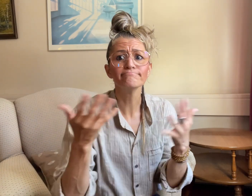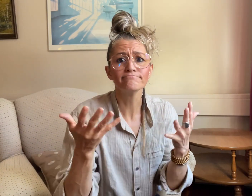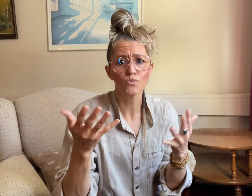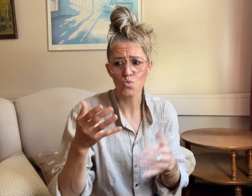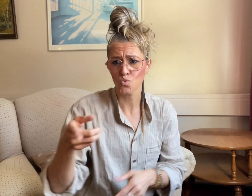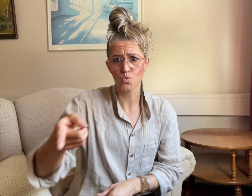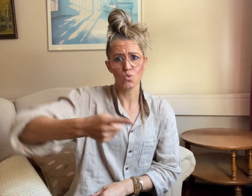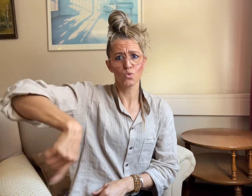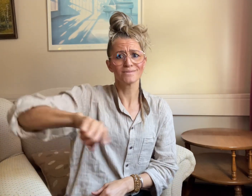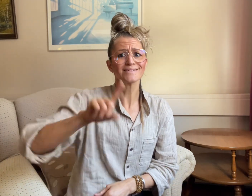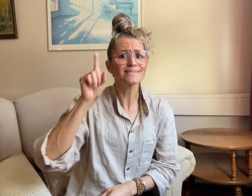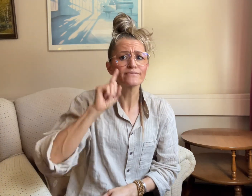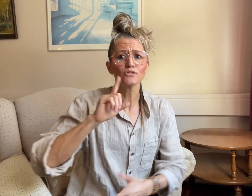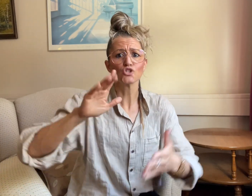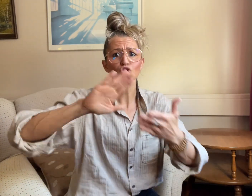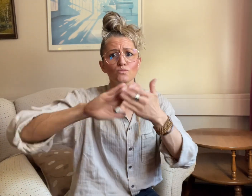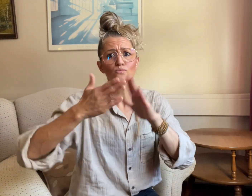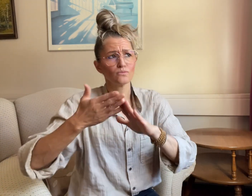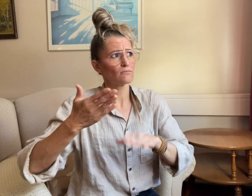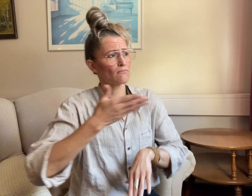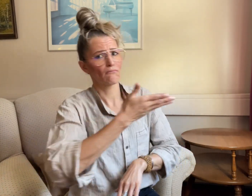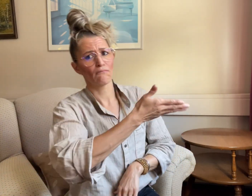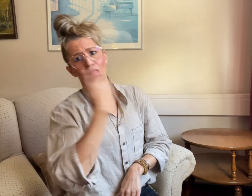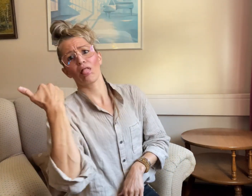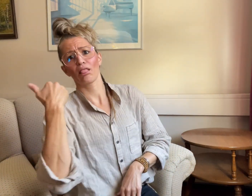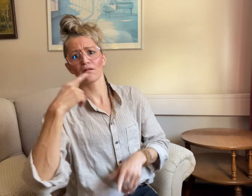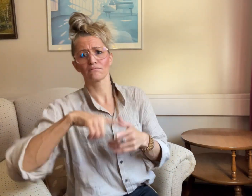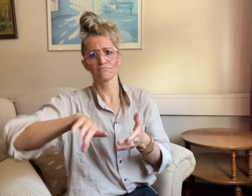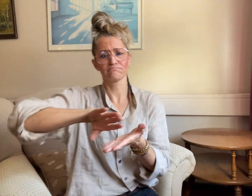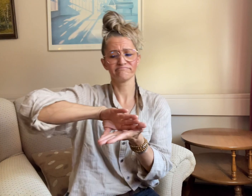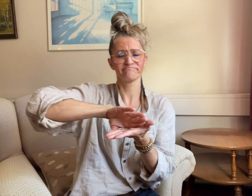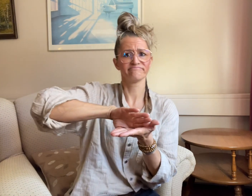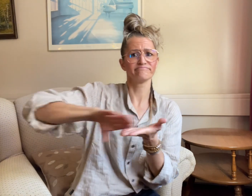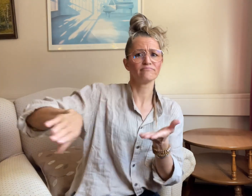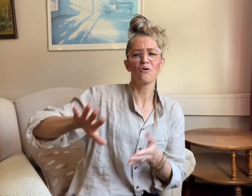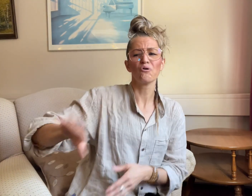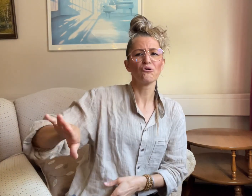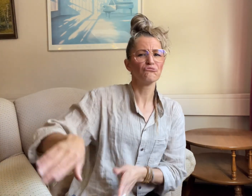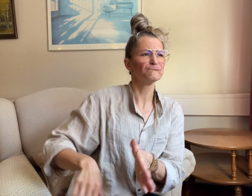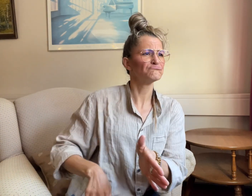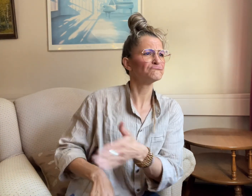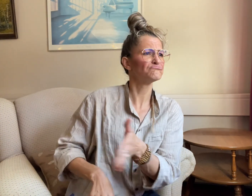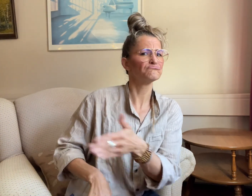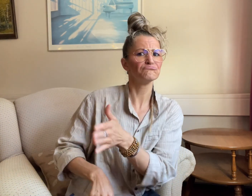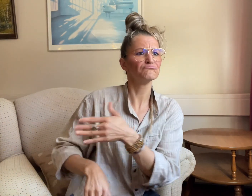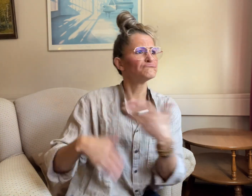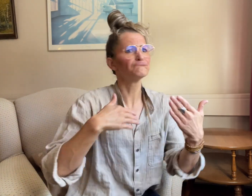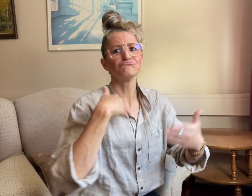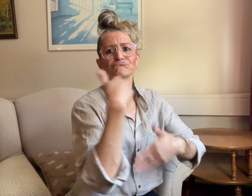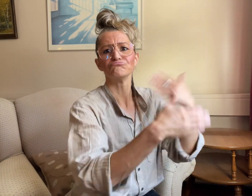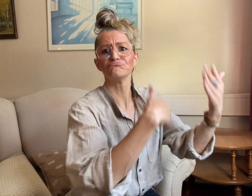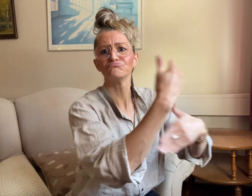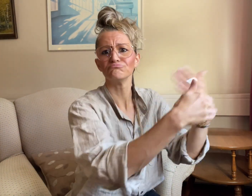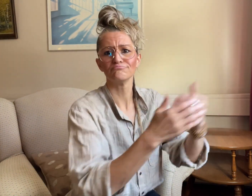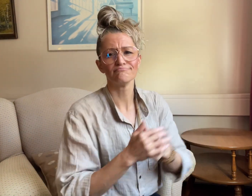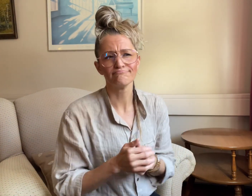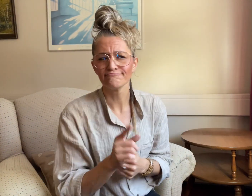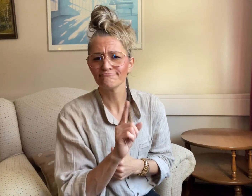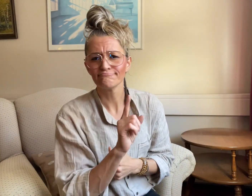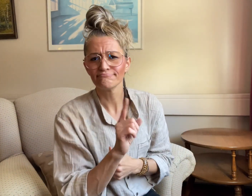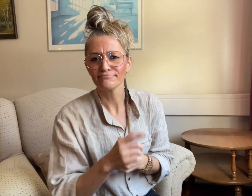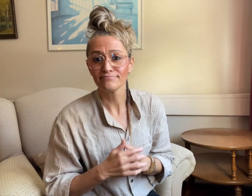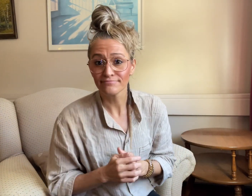"excluded" and "like an afterthought". Lynn was also